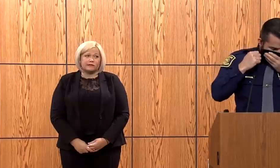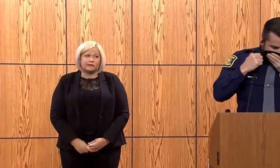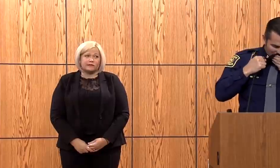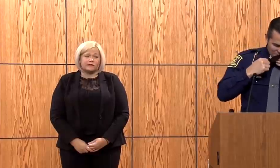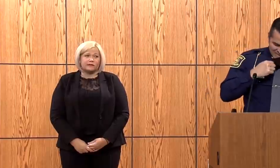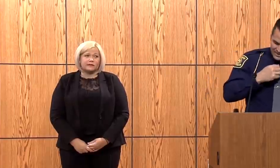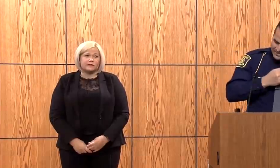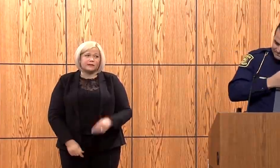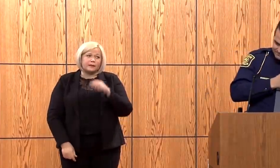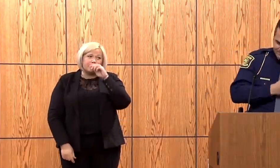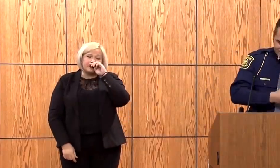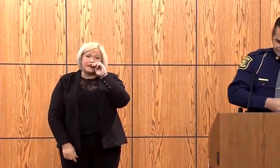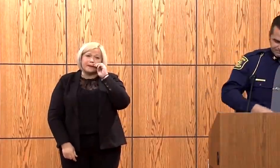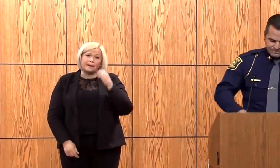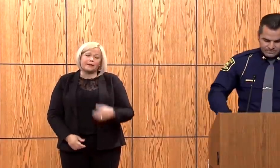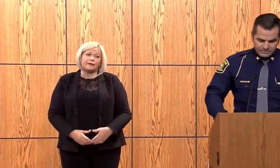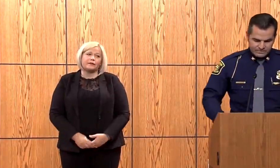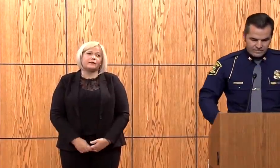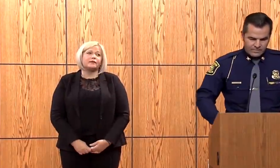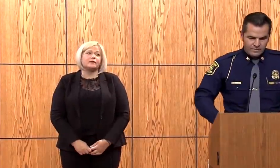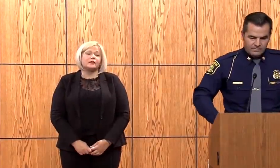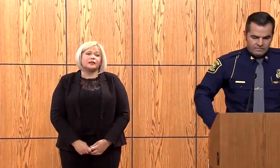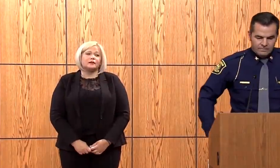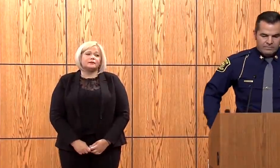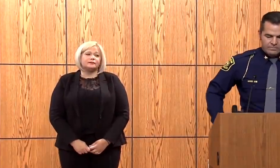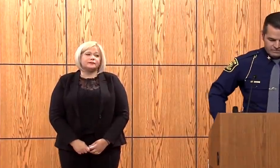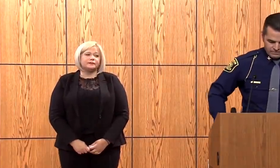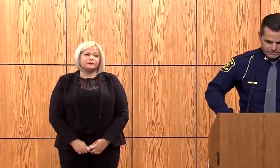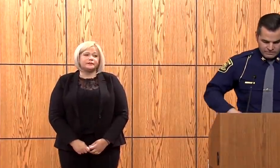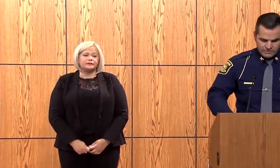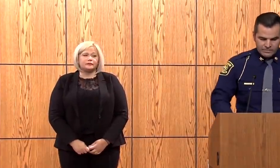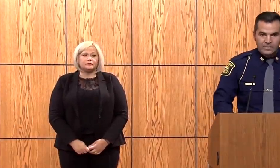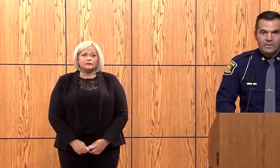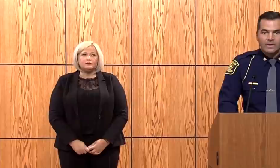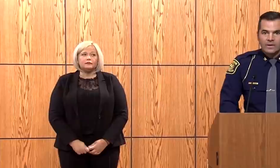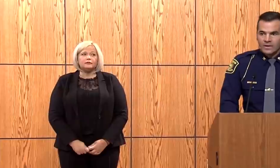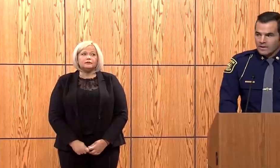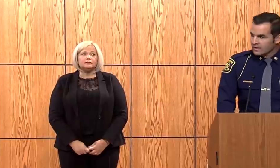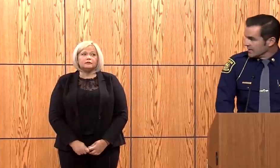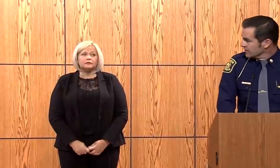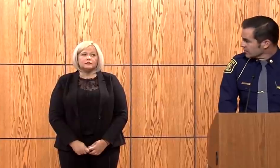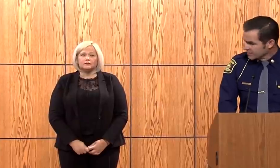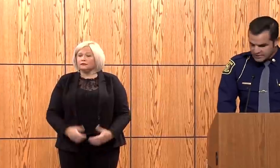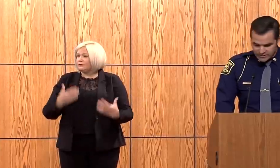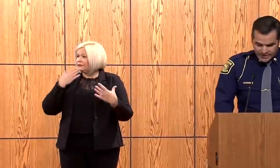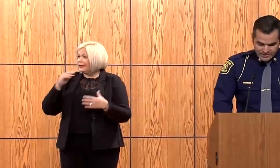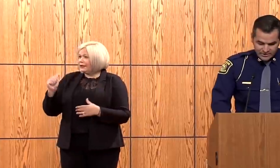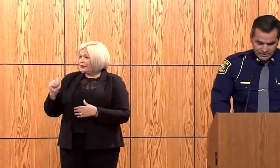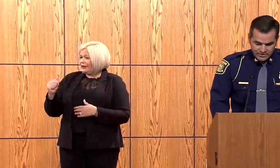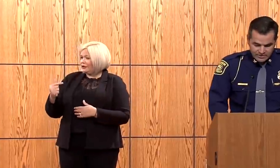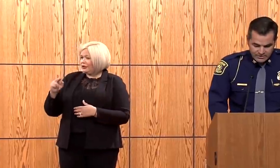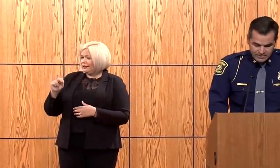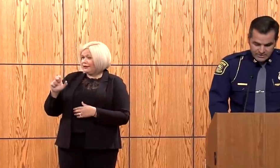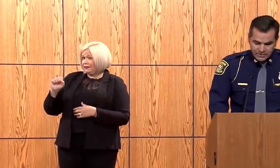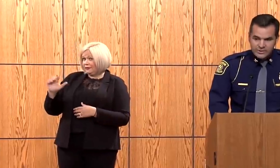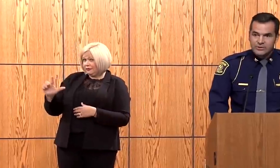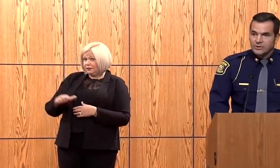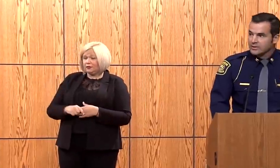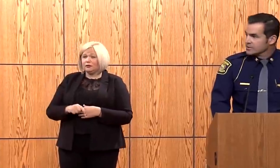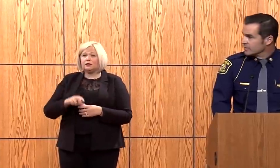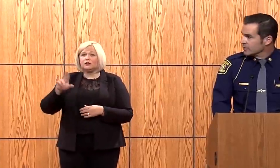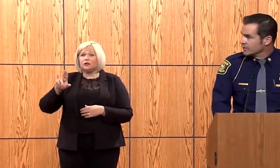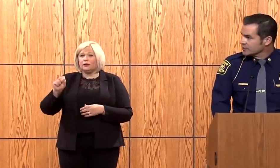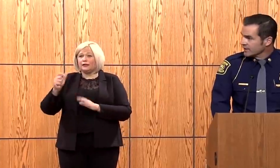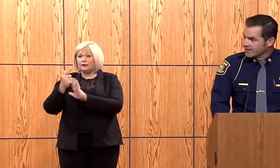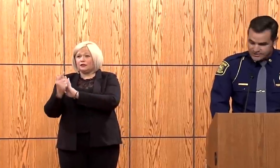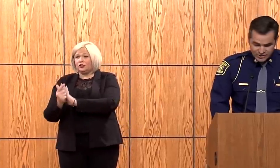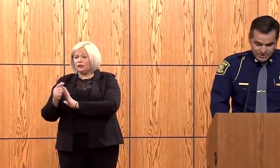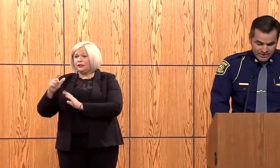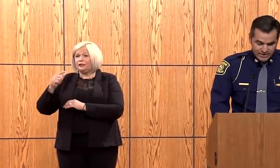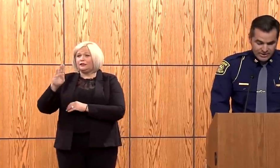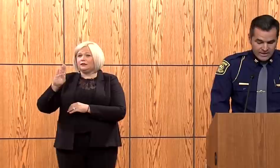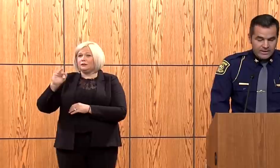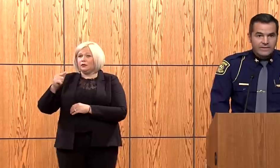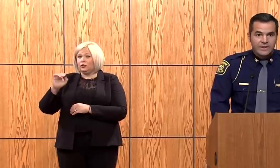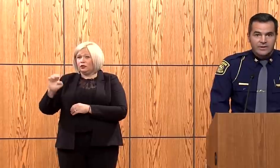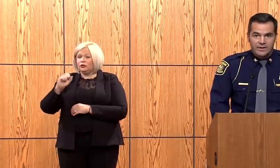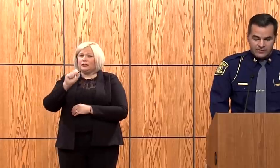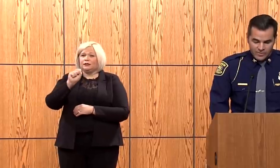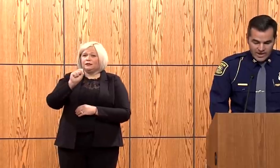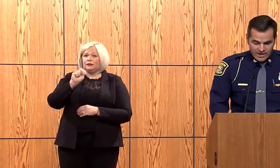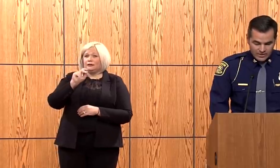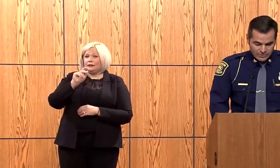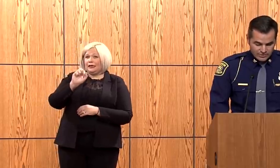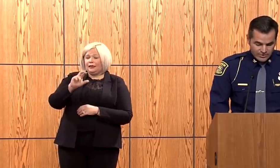JOE GASPER. >> THANK YOU, ATTORNEY GENERAL